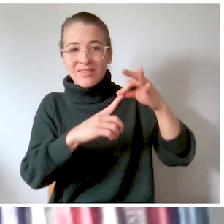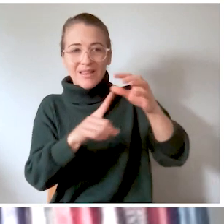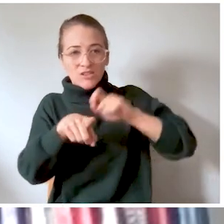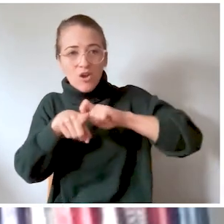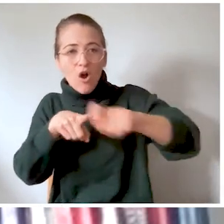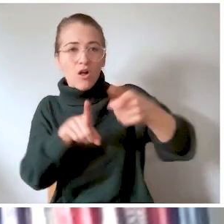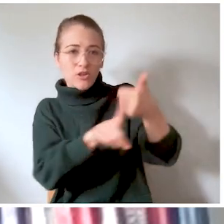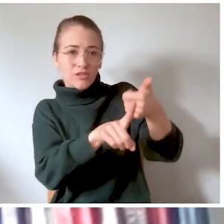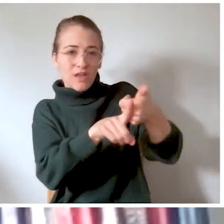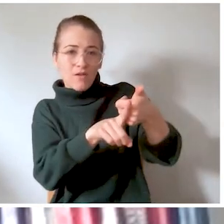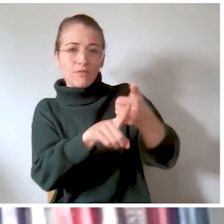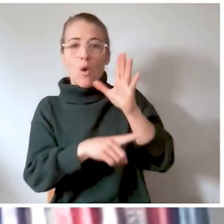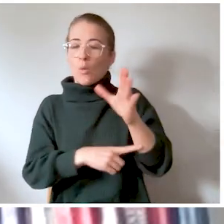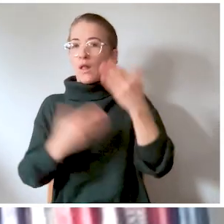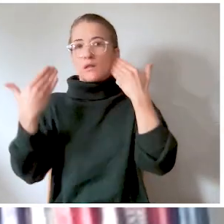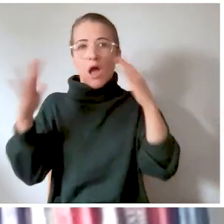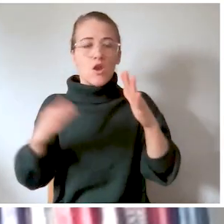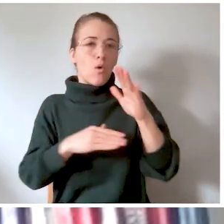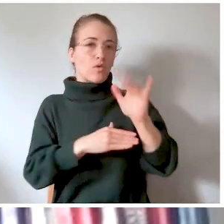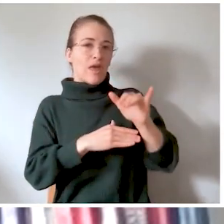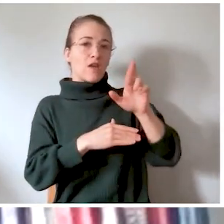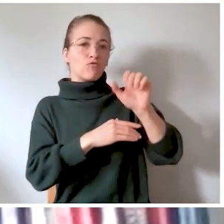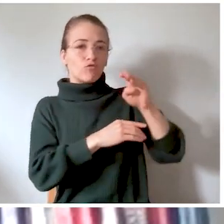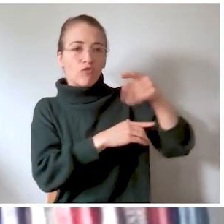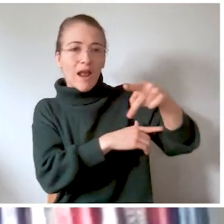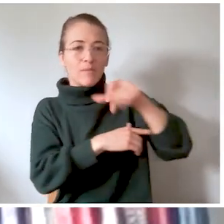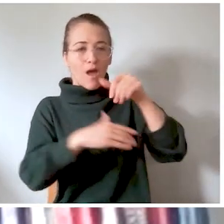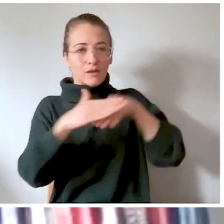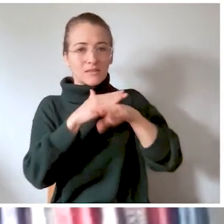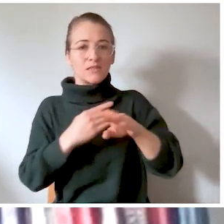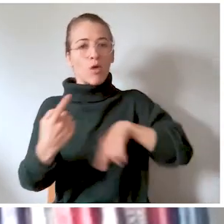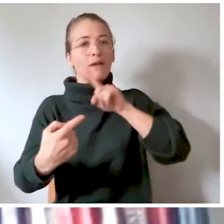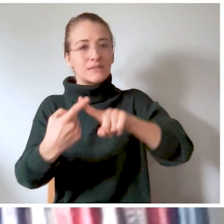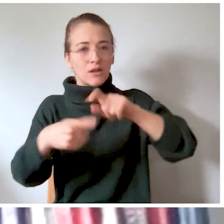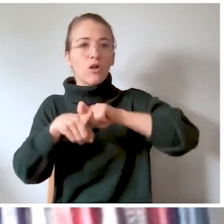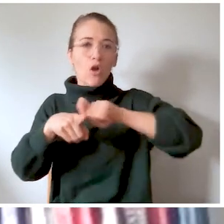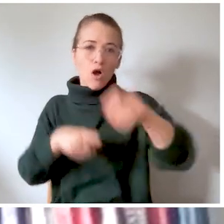They're not gonna know that a curb cut is inaccessible unless you call. So that's the best thing to do,